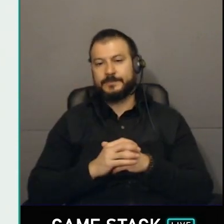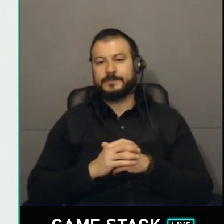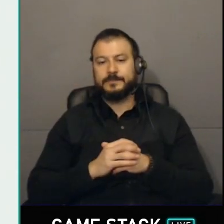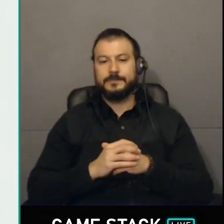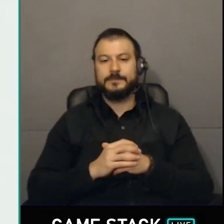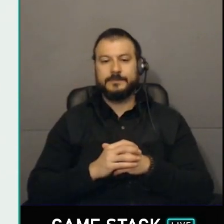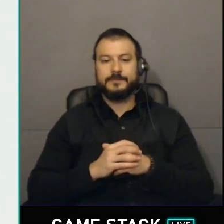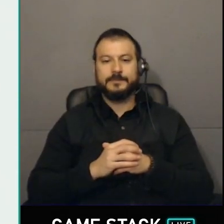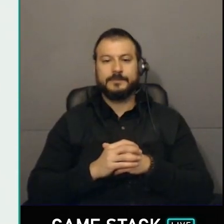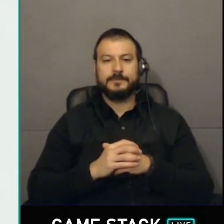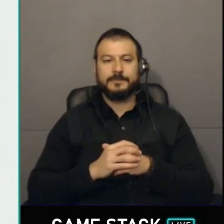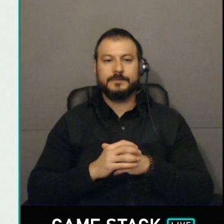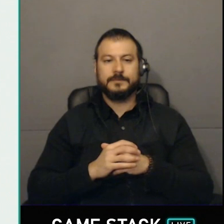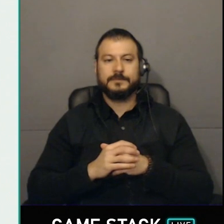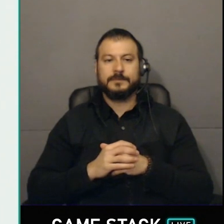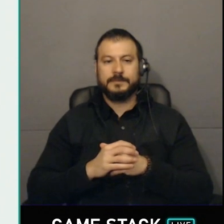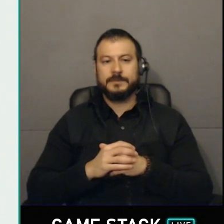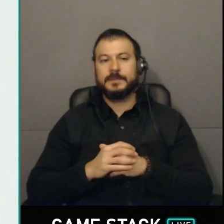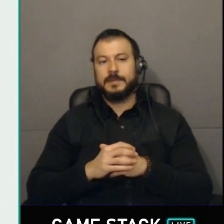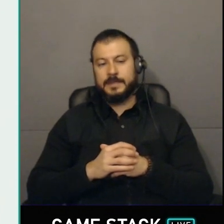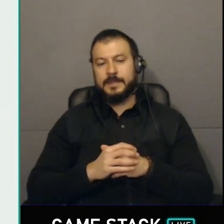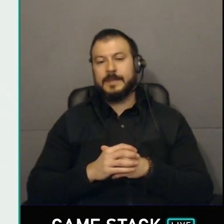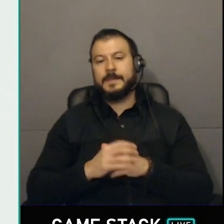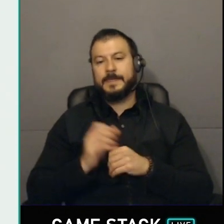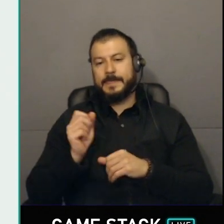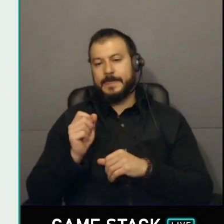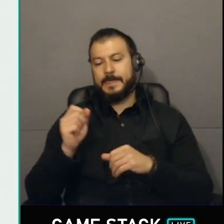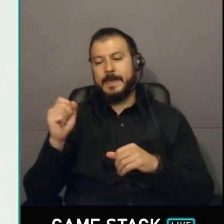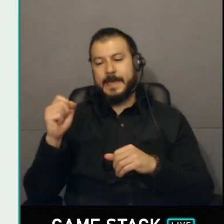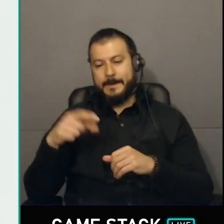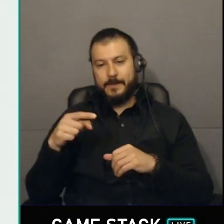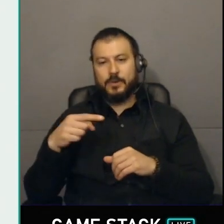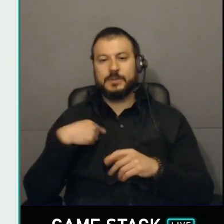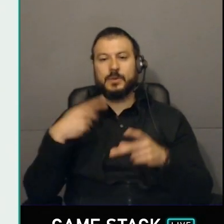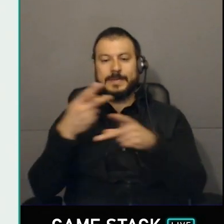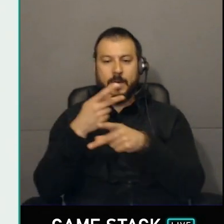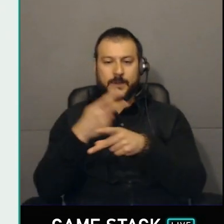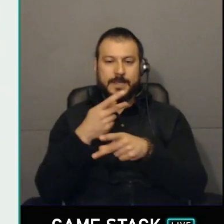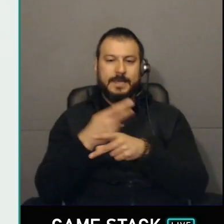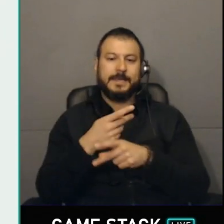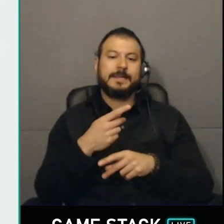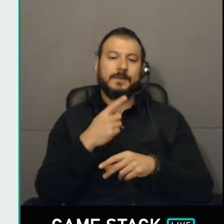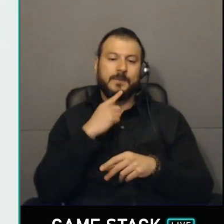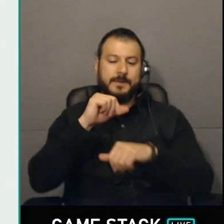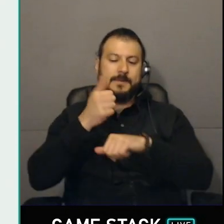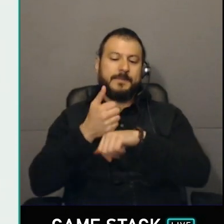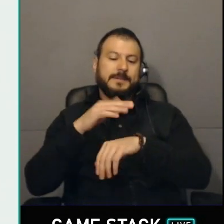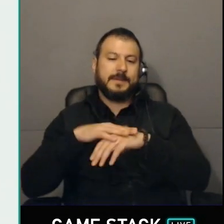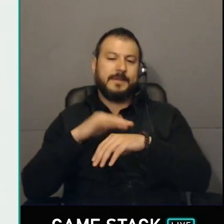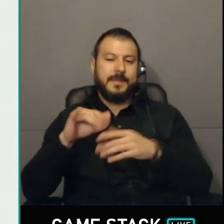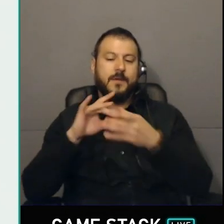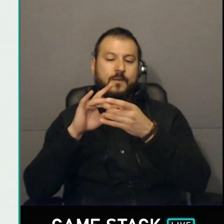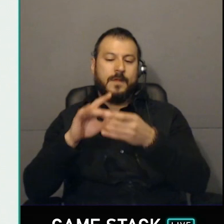Okay, so the impulse that we're going to calculate for a particular contact point is going to be based on that relative velocity between the bodies